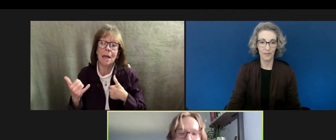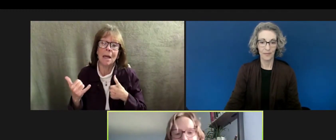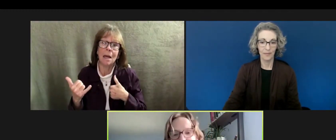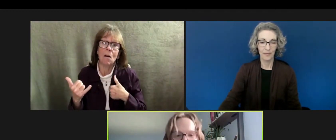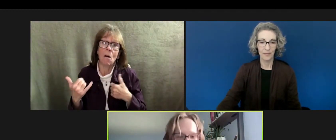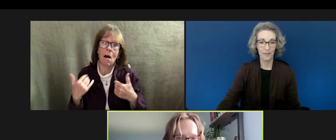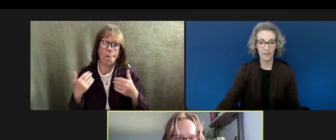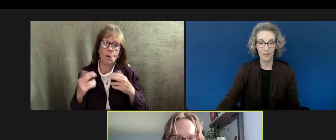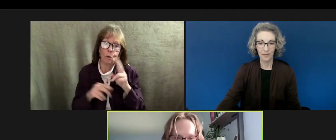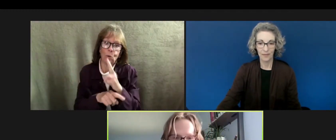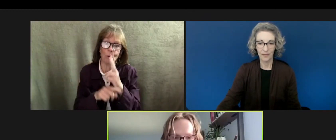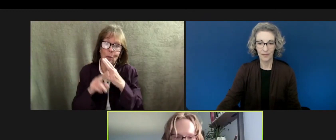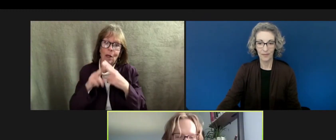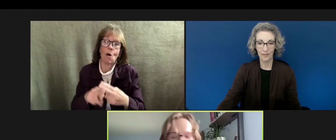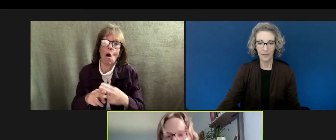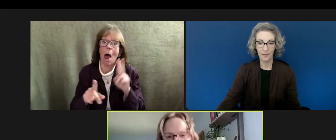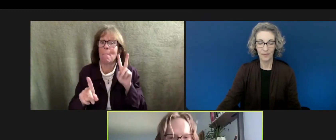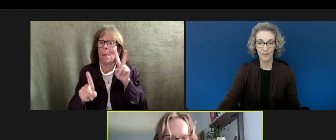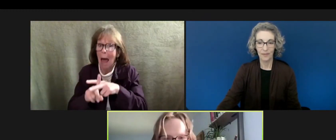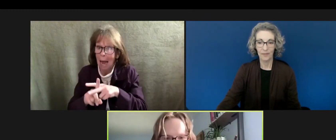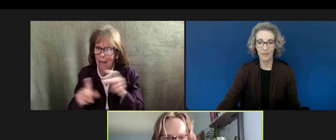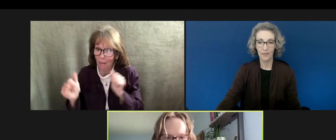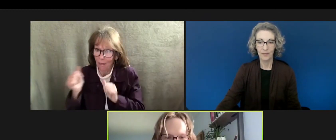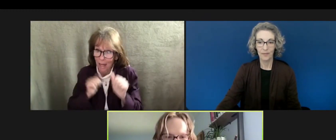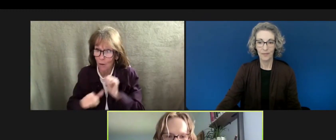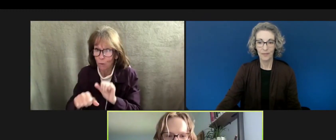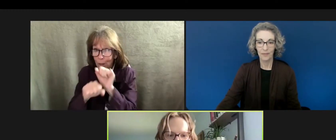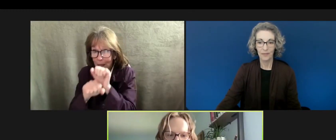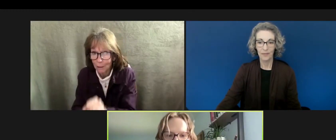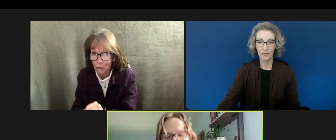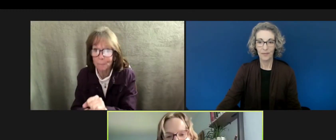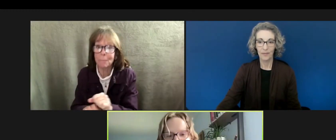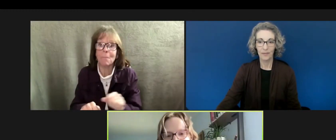a playback theater tradition, a forum theater tradition, and